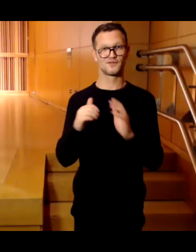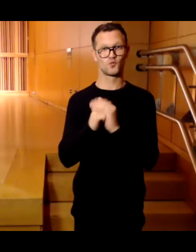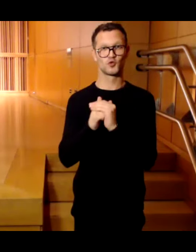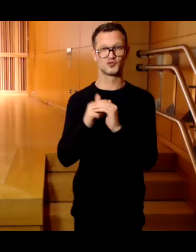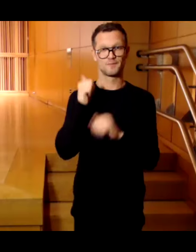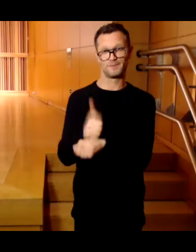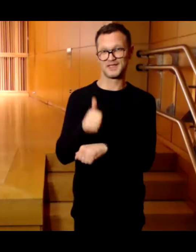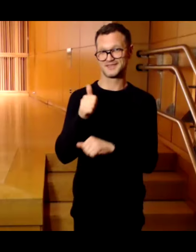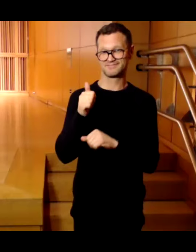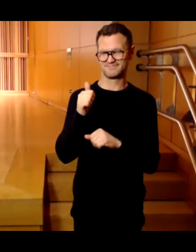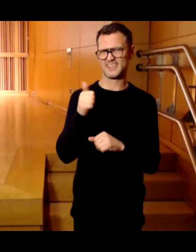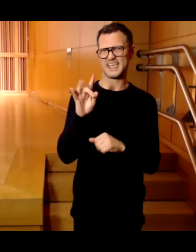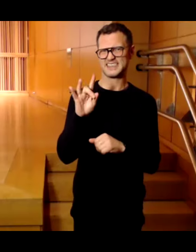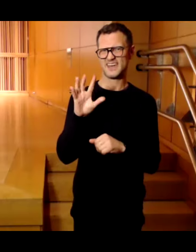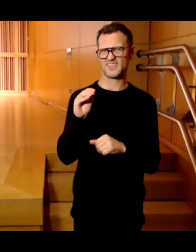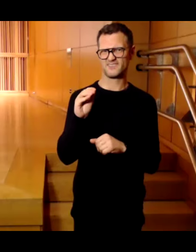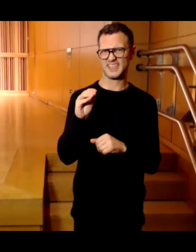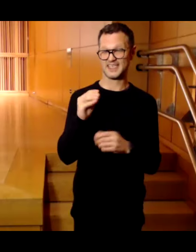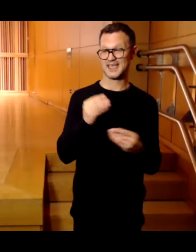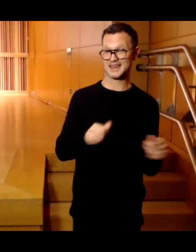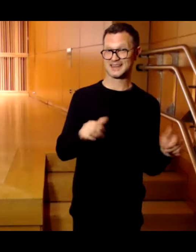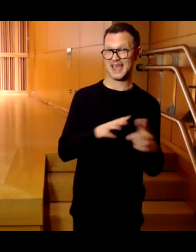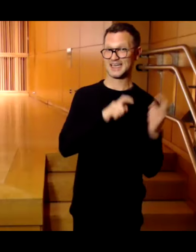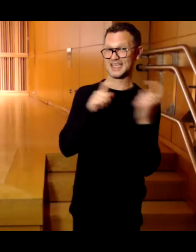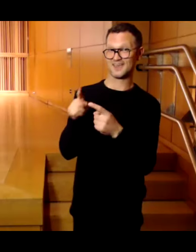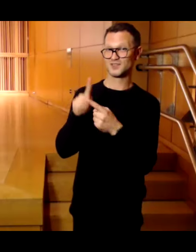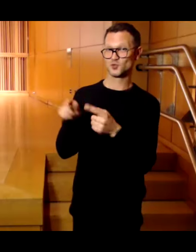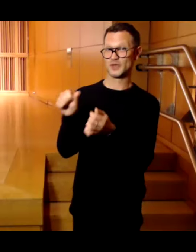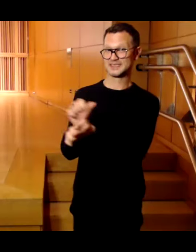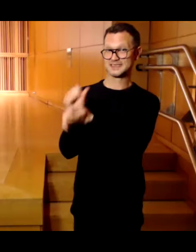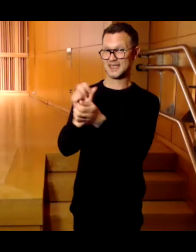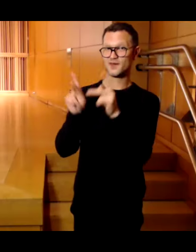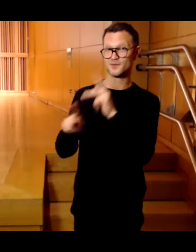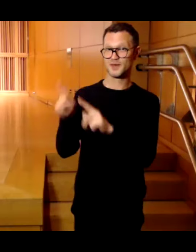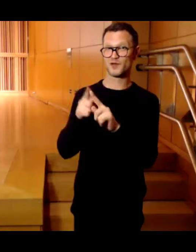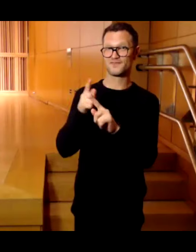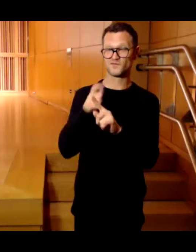on land gifted to enslaved people by the members of the smugly handsome white Presbyterian Church.